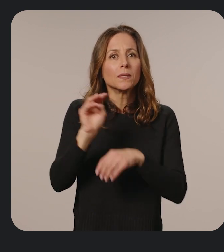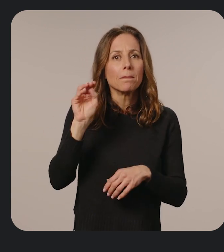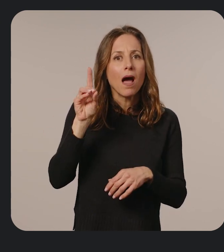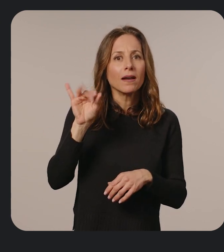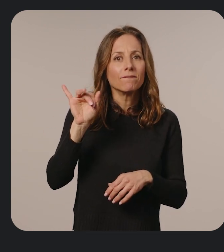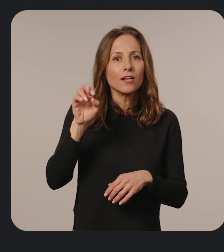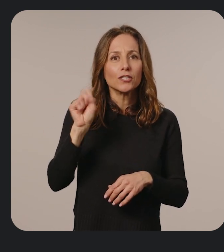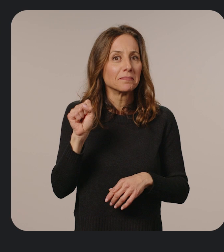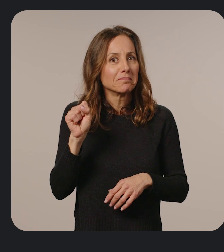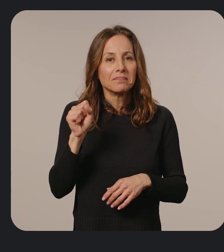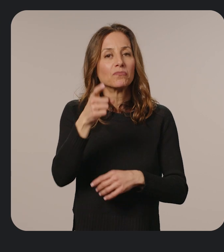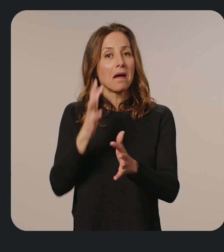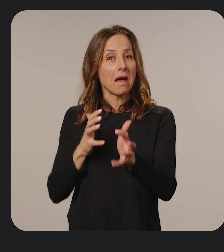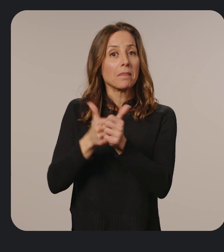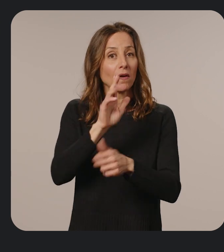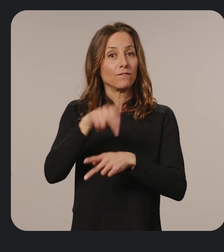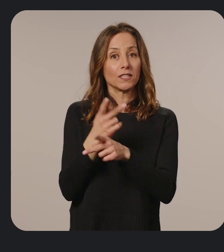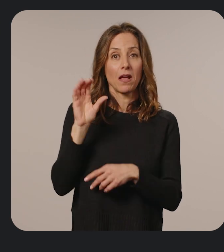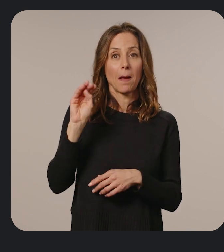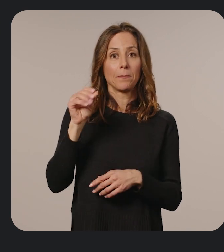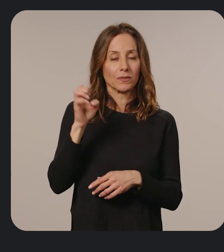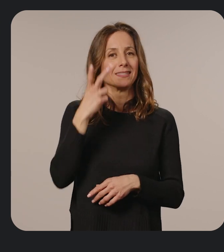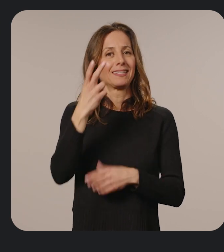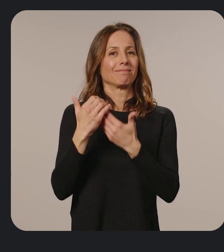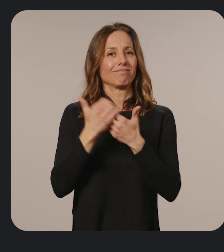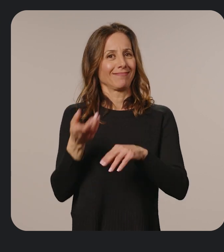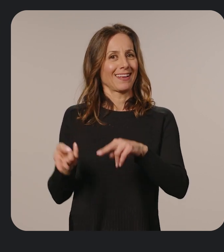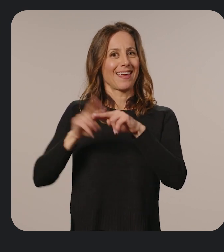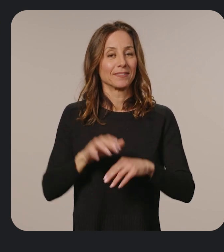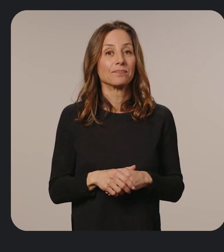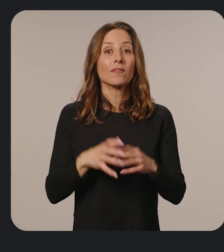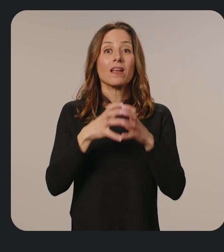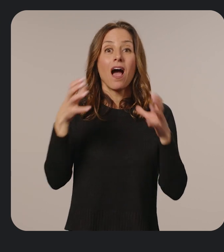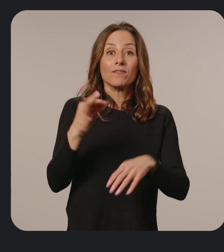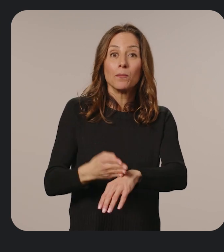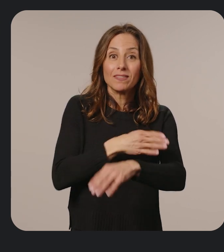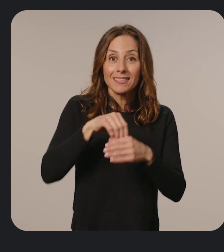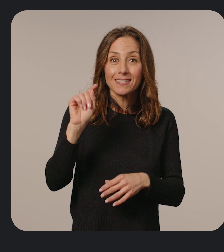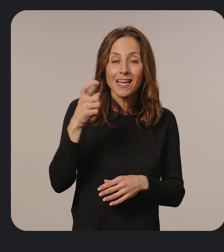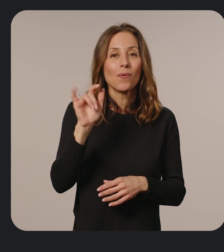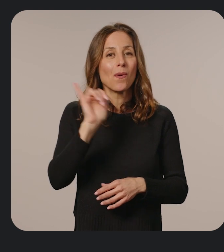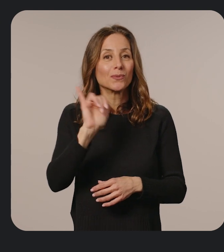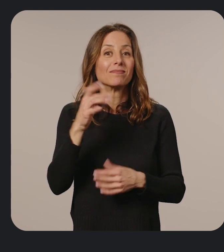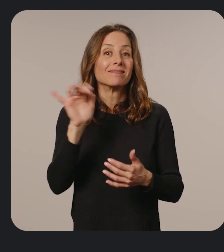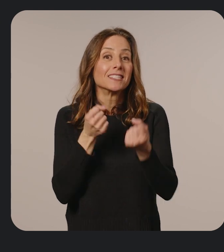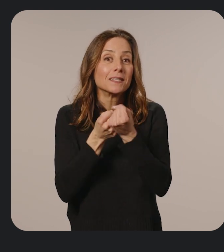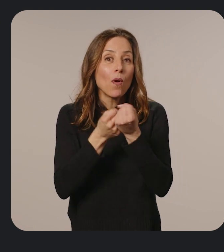don't have to change the way you use modifiers. Just update your version of Compose to see these gains. Lots of improvements in texts have also landed,